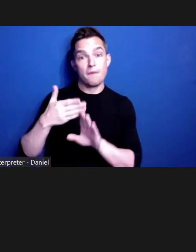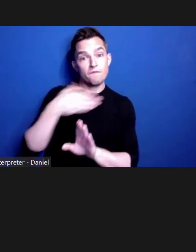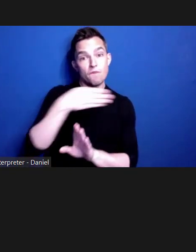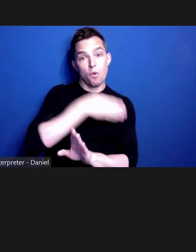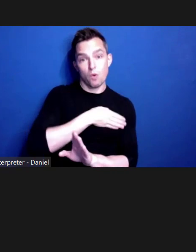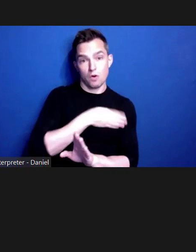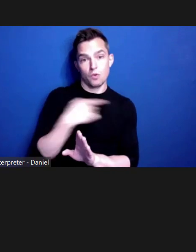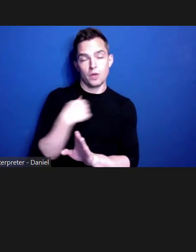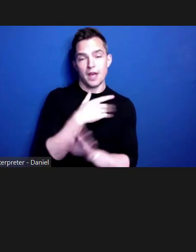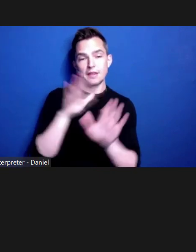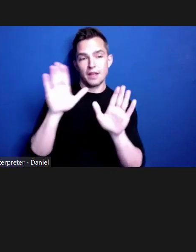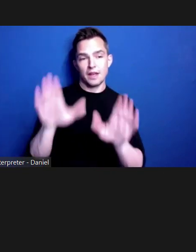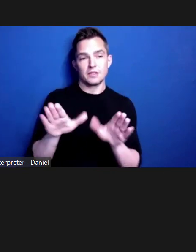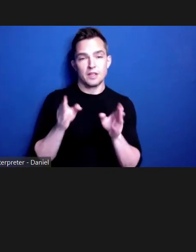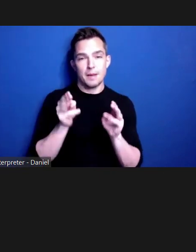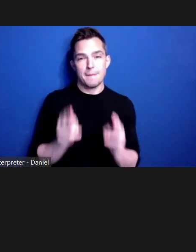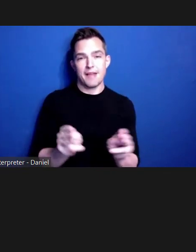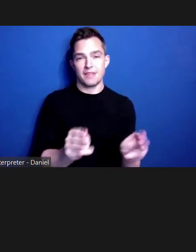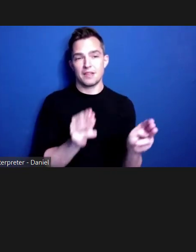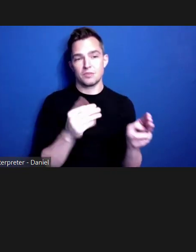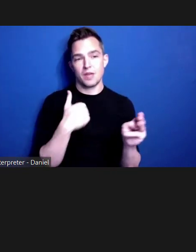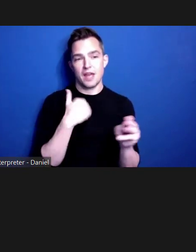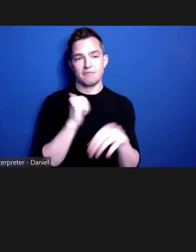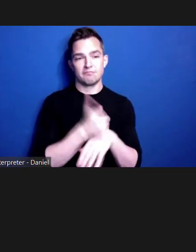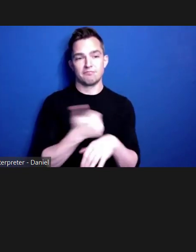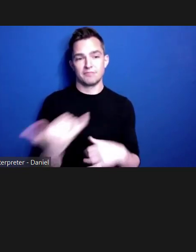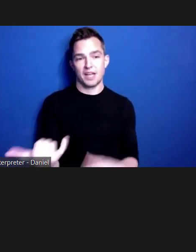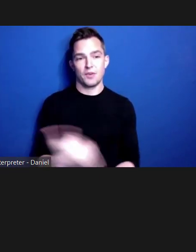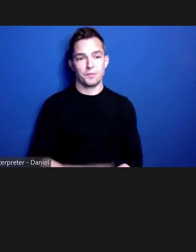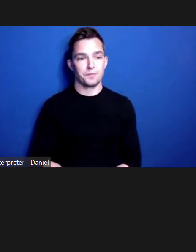William Eiserman: You know, sometimes we use the term